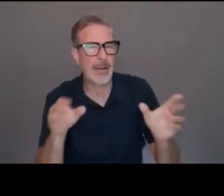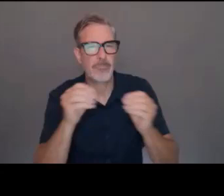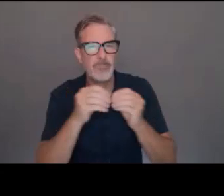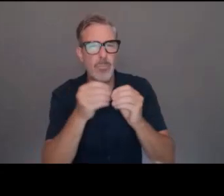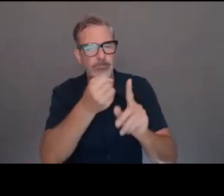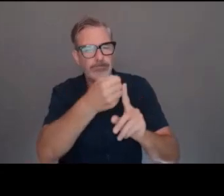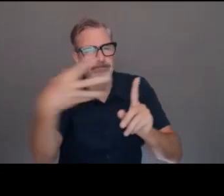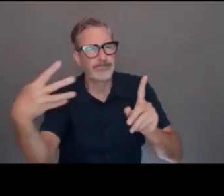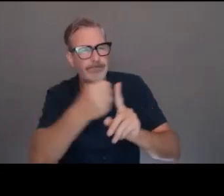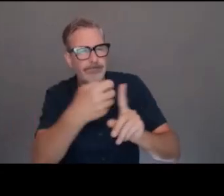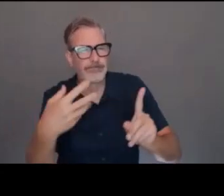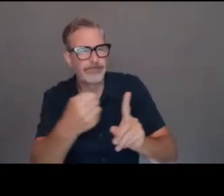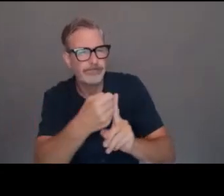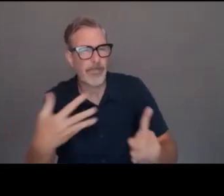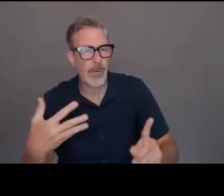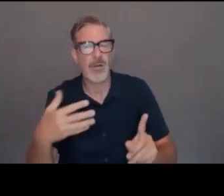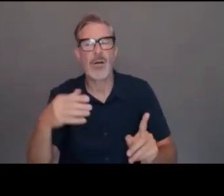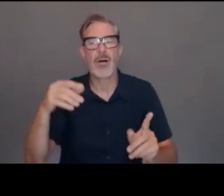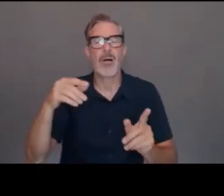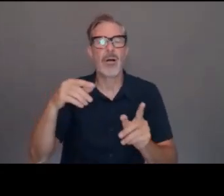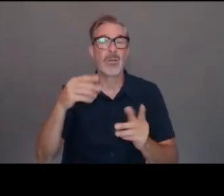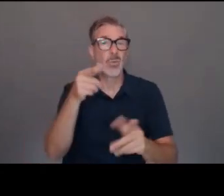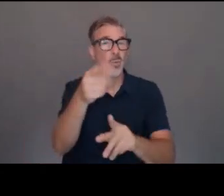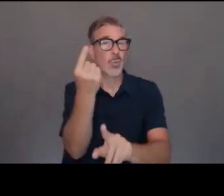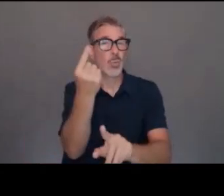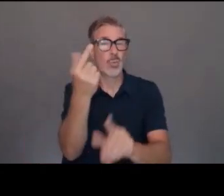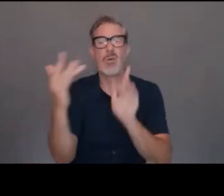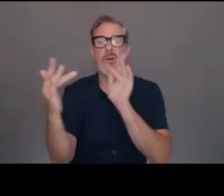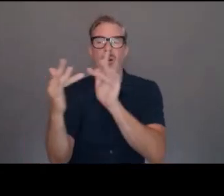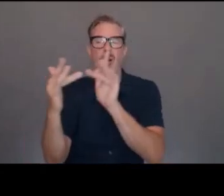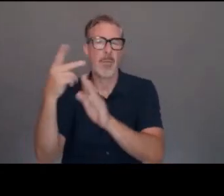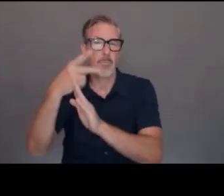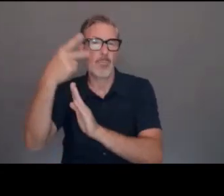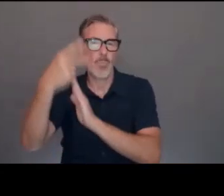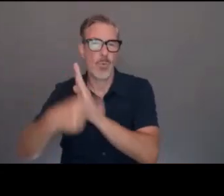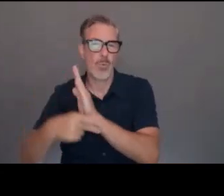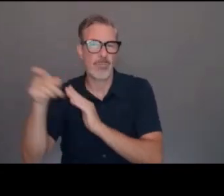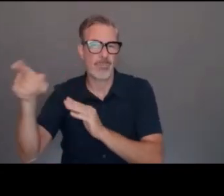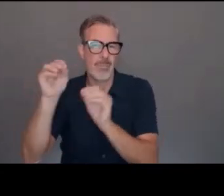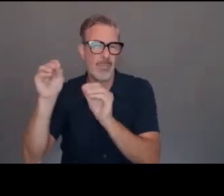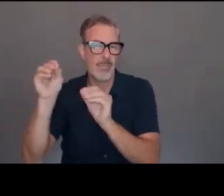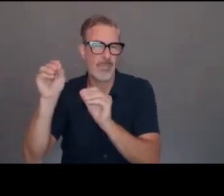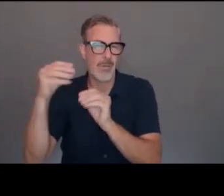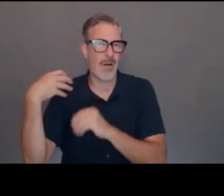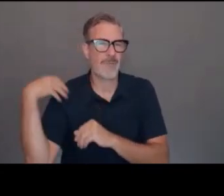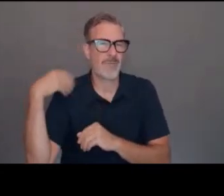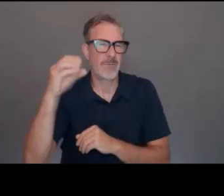reaching out to a program officer ahead of time for further clarification and guidance. So, we certainly encourage you to do so.